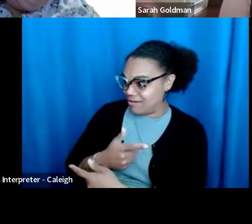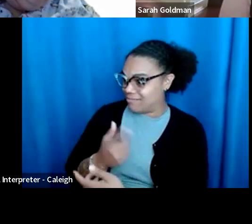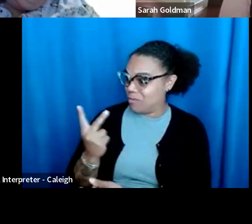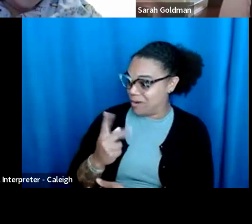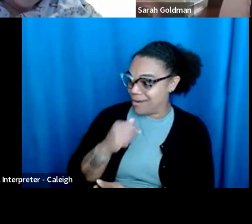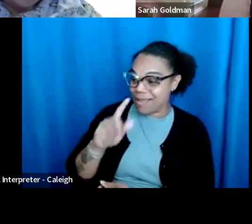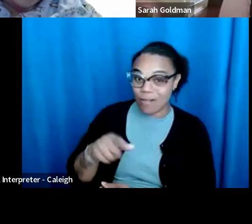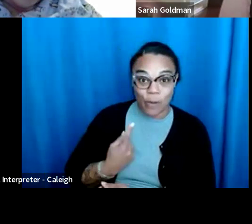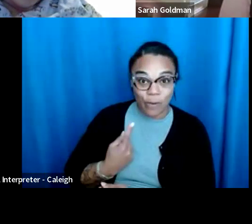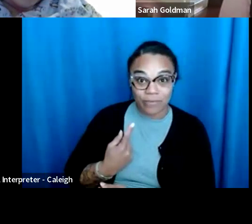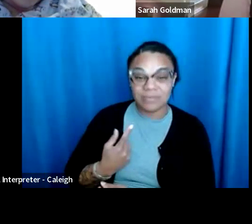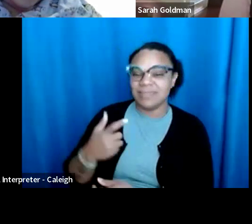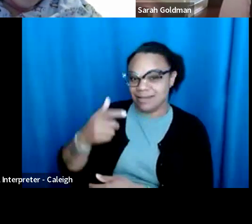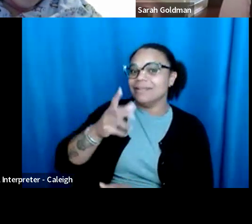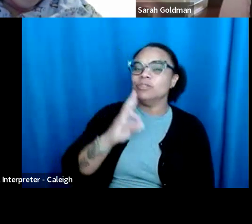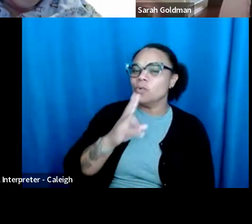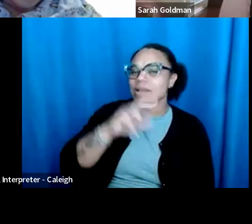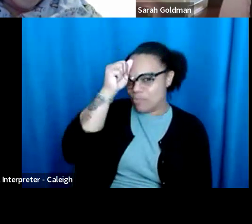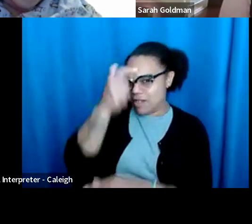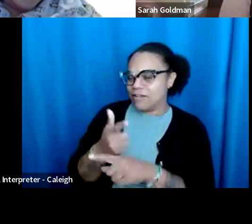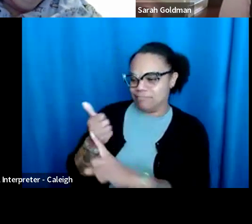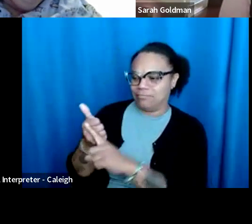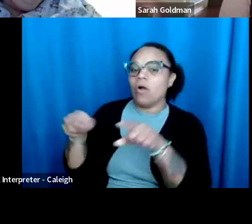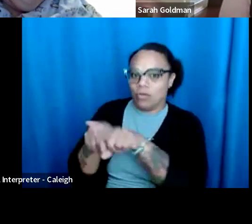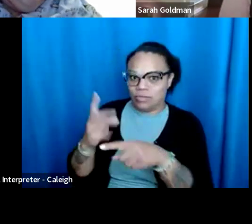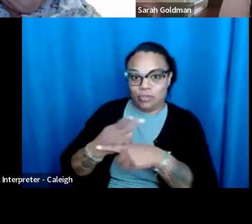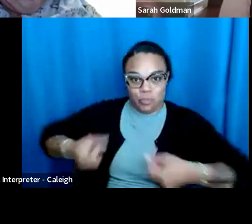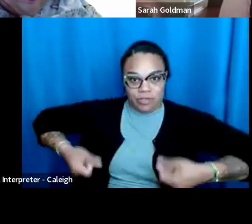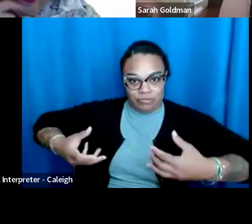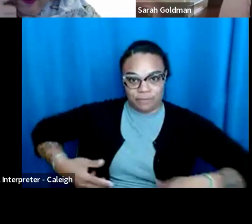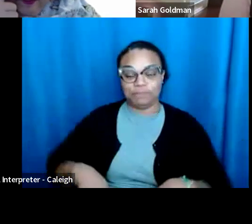And it was by working on that issue that still,